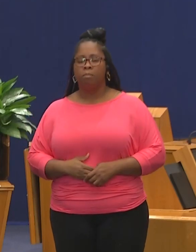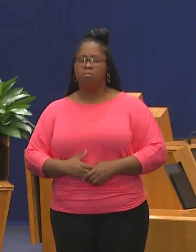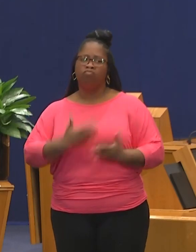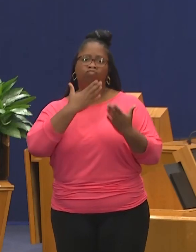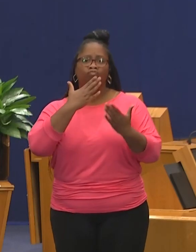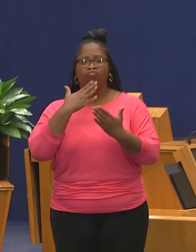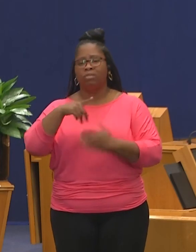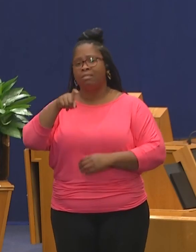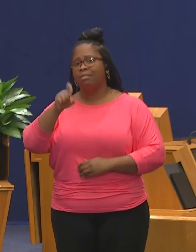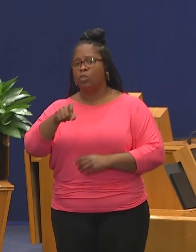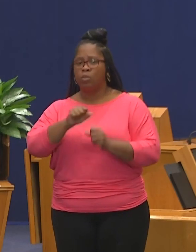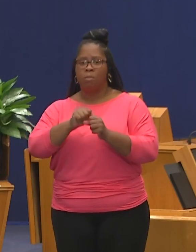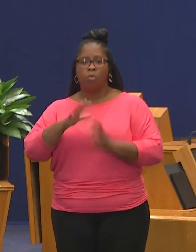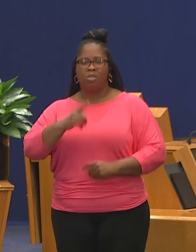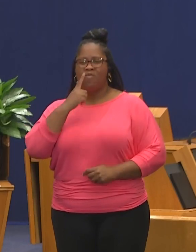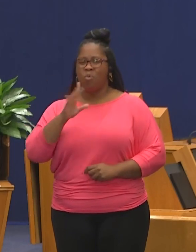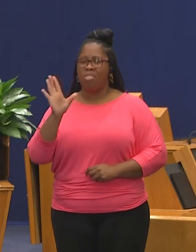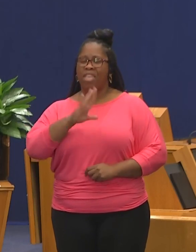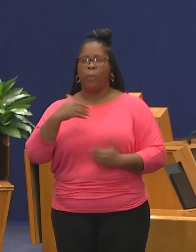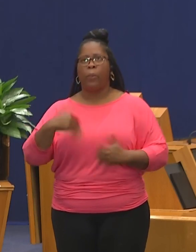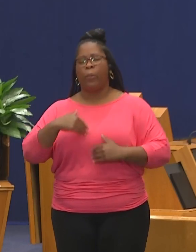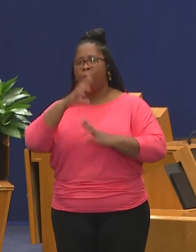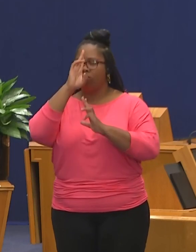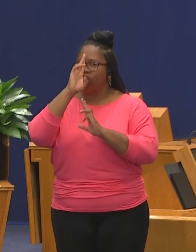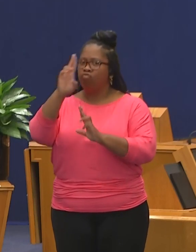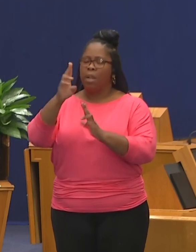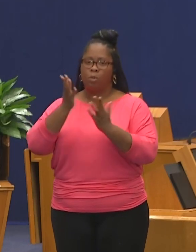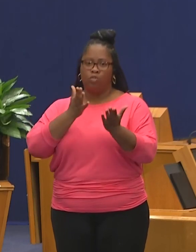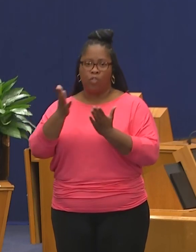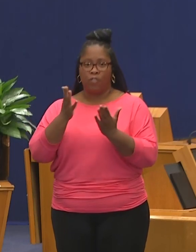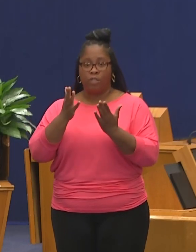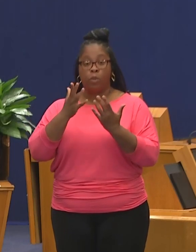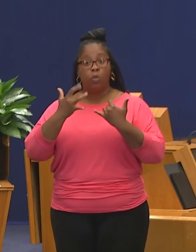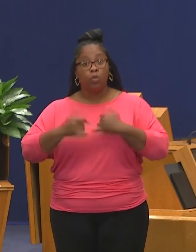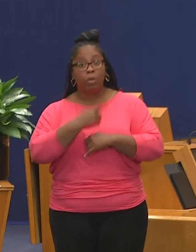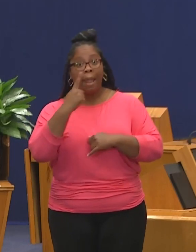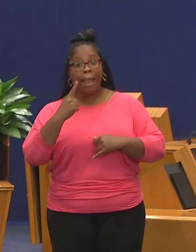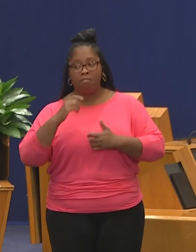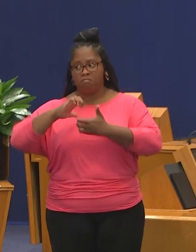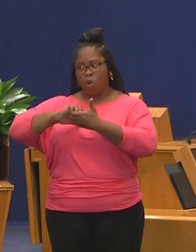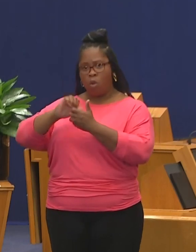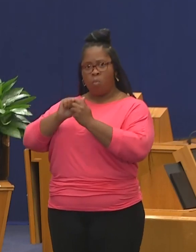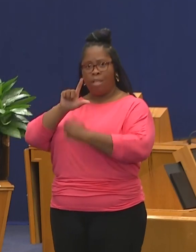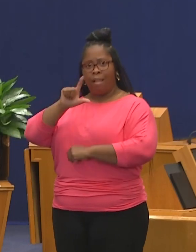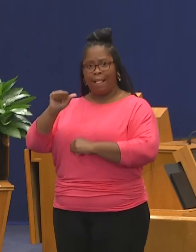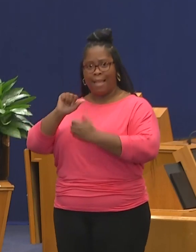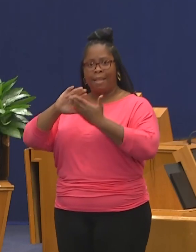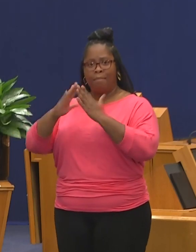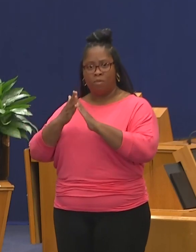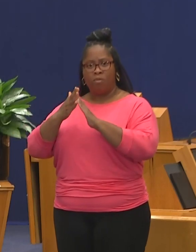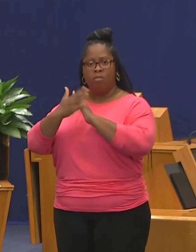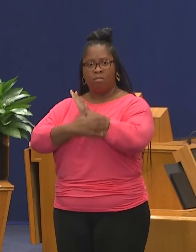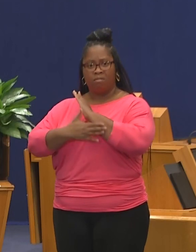I WANT TO THANK OUR ESSENTIAL EMPLOYEES FOR THEIR NOBLE SERVICE. TODAY, IN FACT, IN PARTNERSHIP